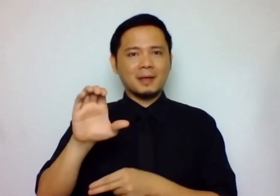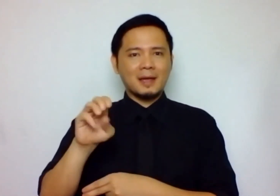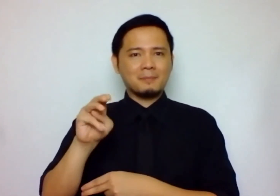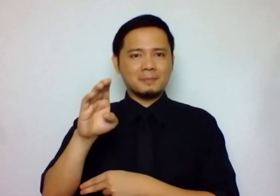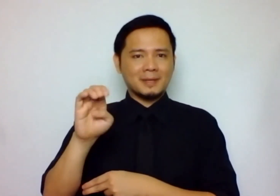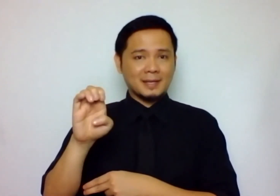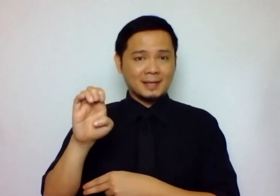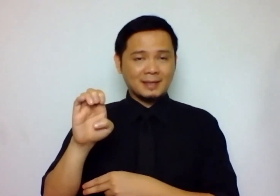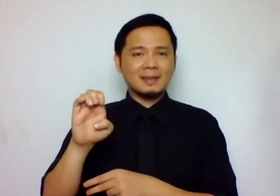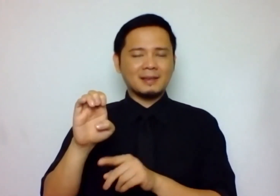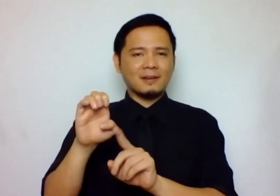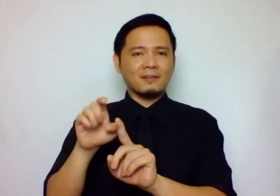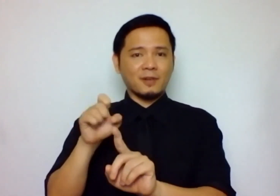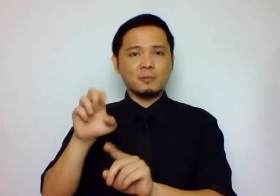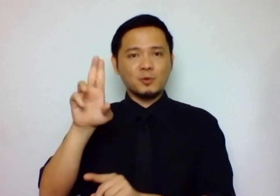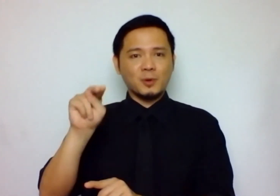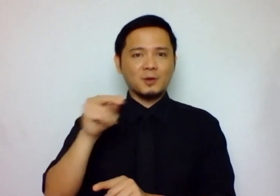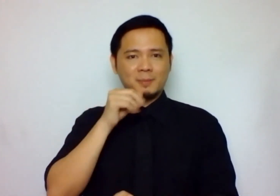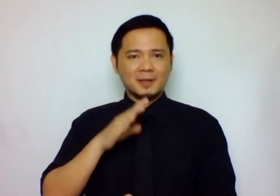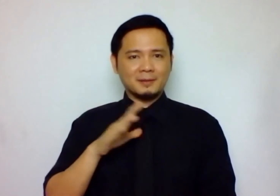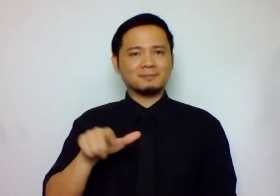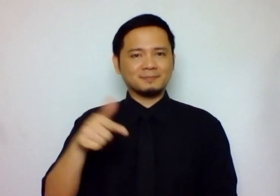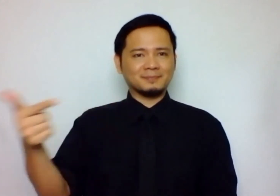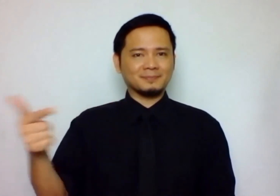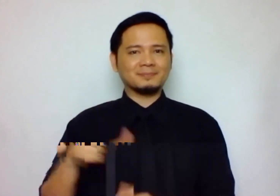Cami over to you! Thank you Sir Paul.